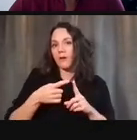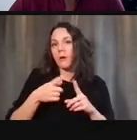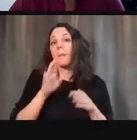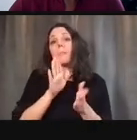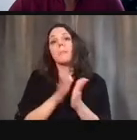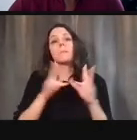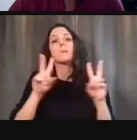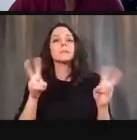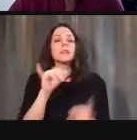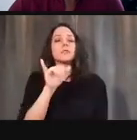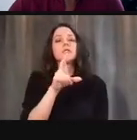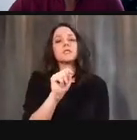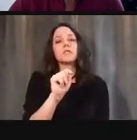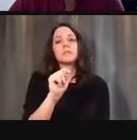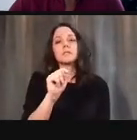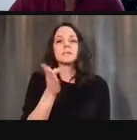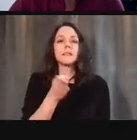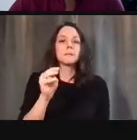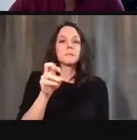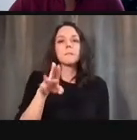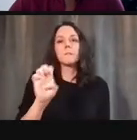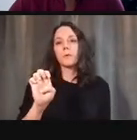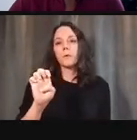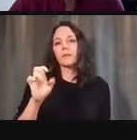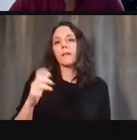And this is an example of one of the social media posts that we create